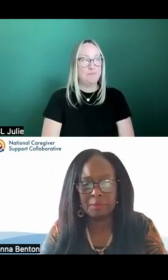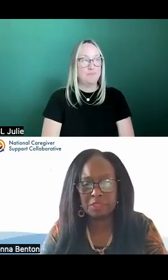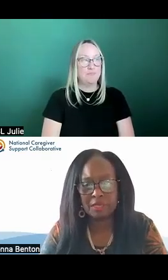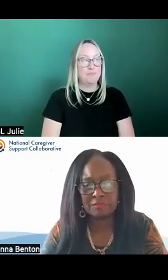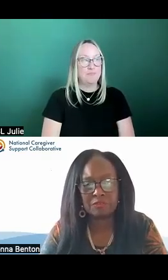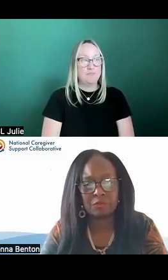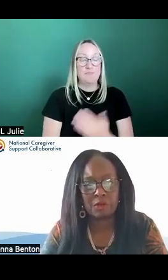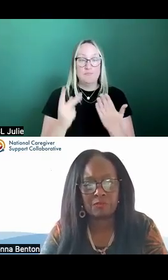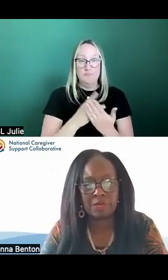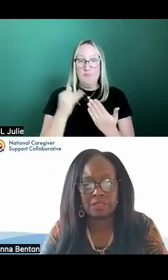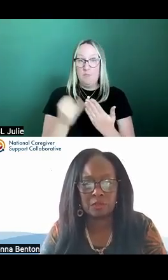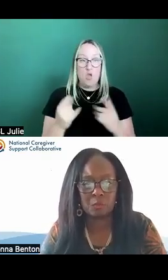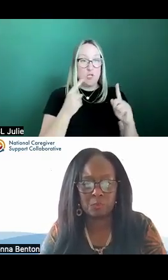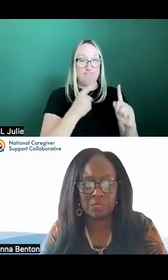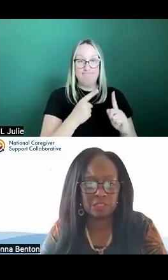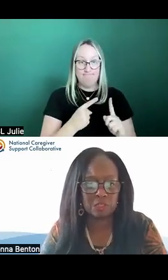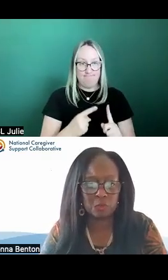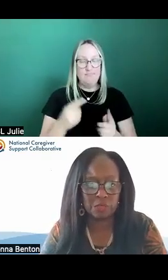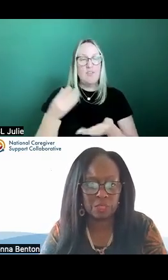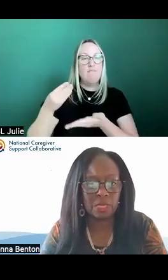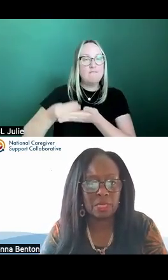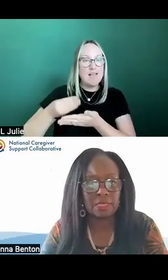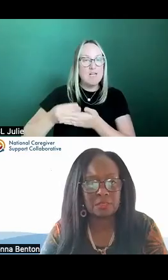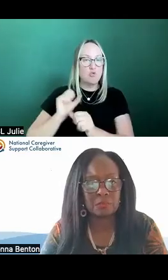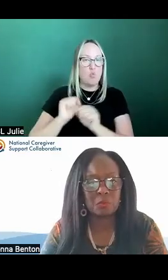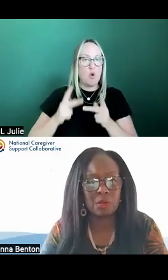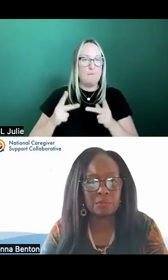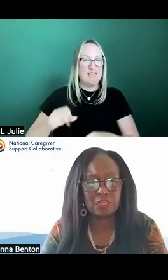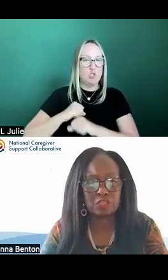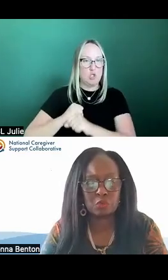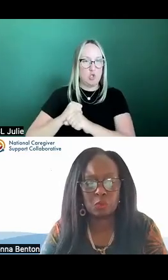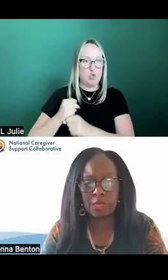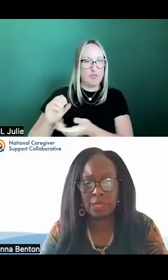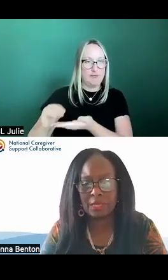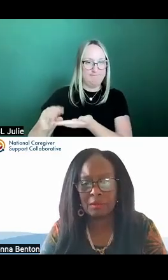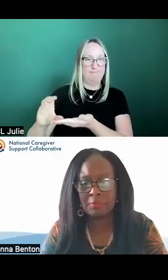objectives for our financial and workplace security, is that we want to make sure that